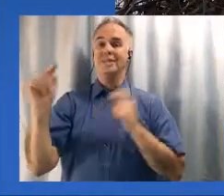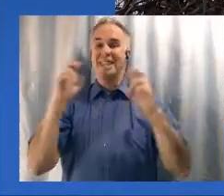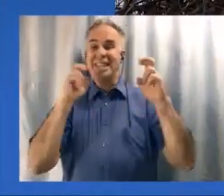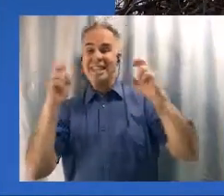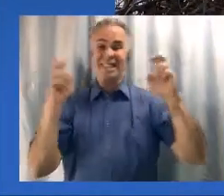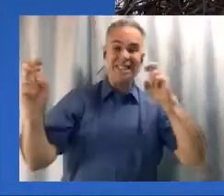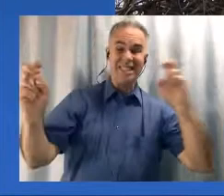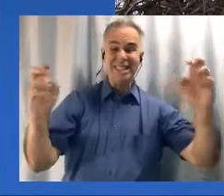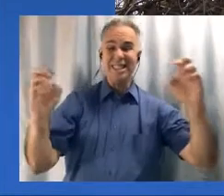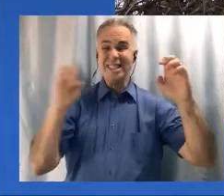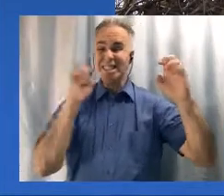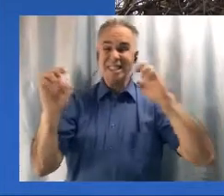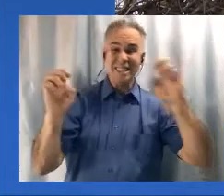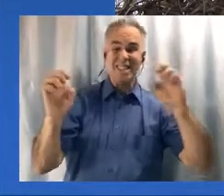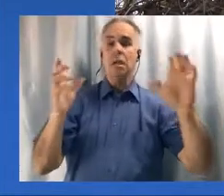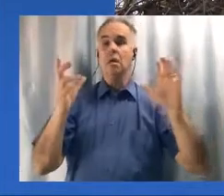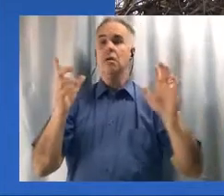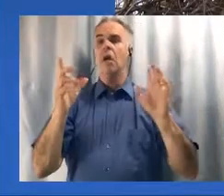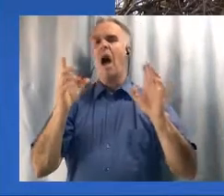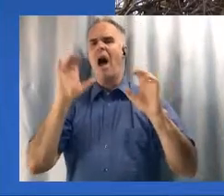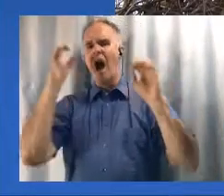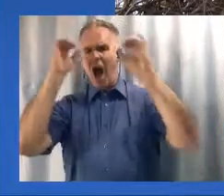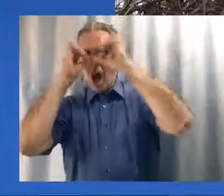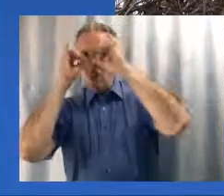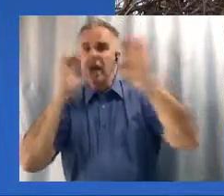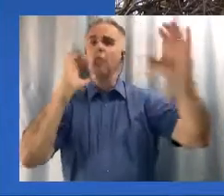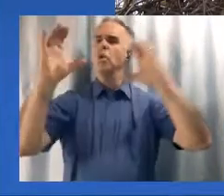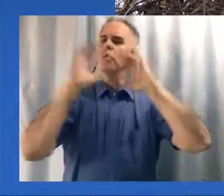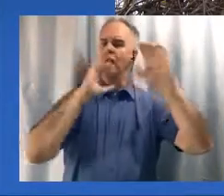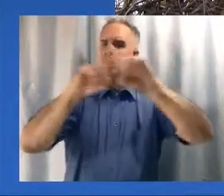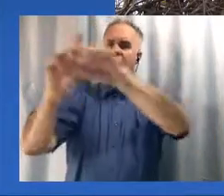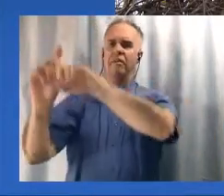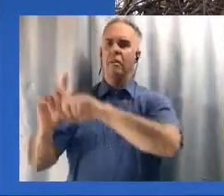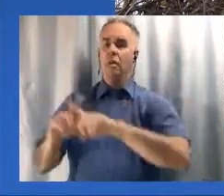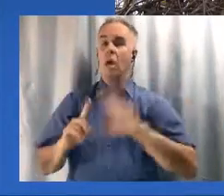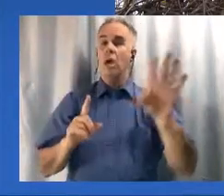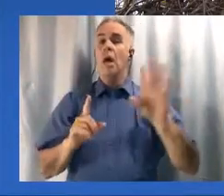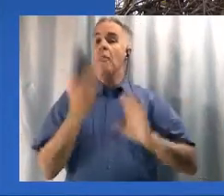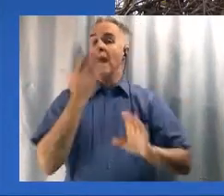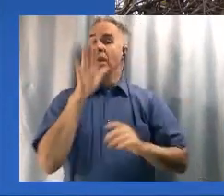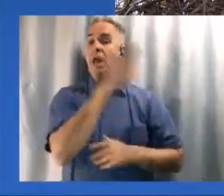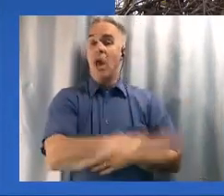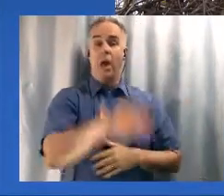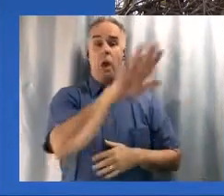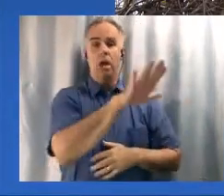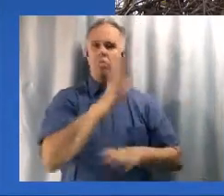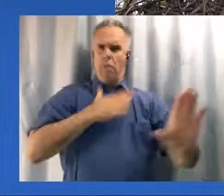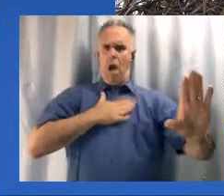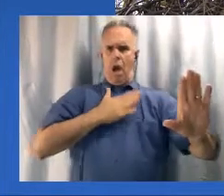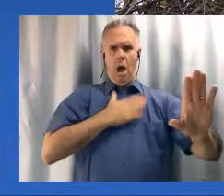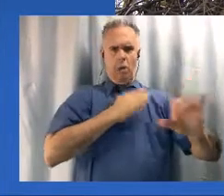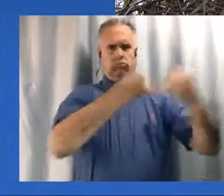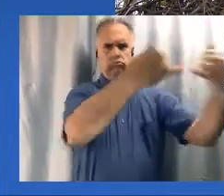HOOT! HOOT! SCREECH! SCREECH! Owls communicate in many ways. They may use sounds